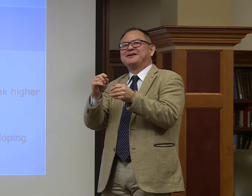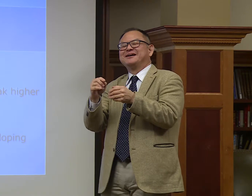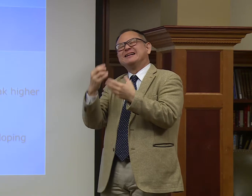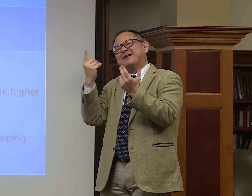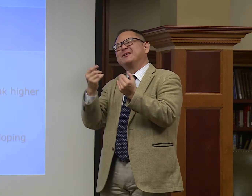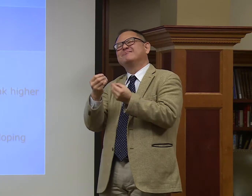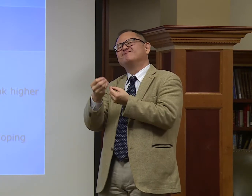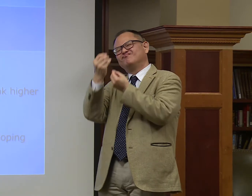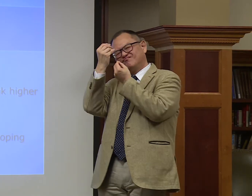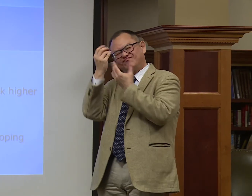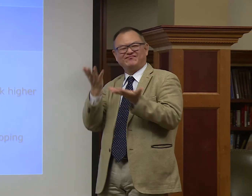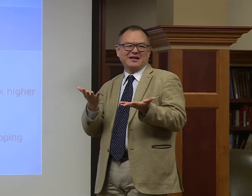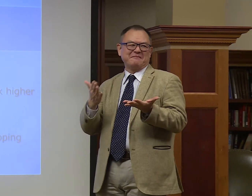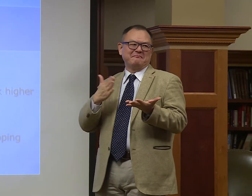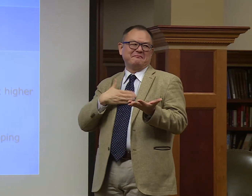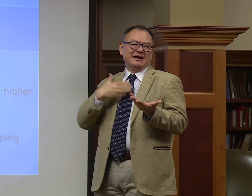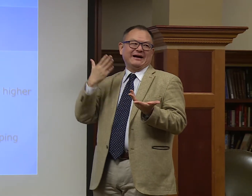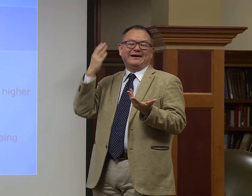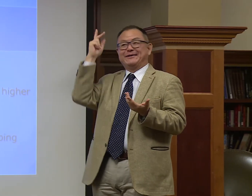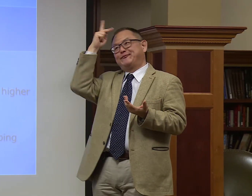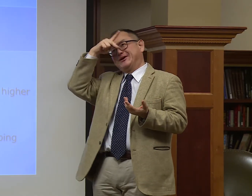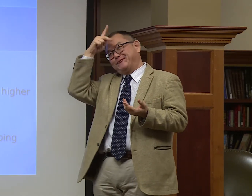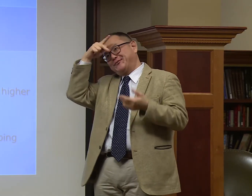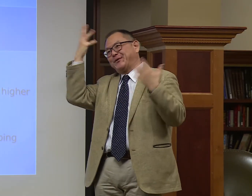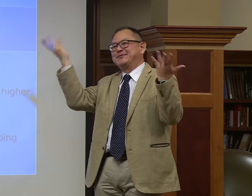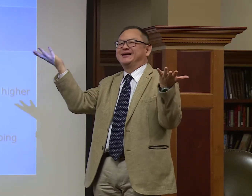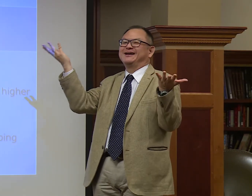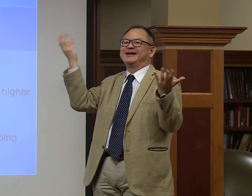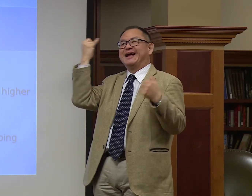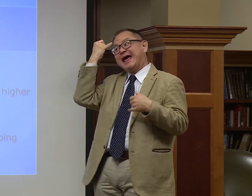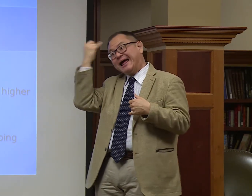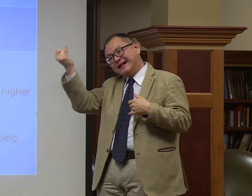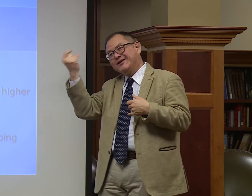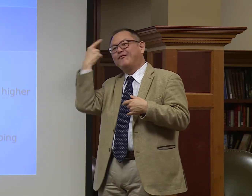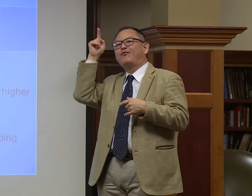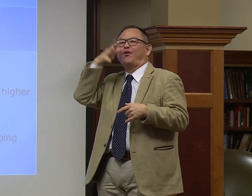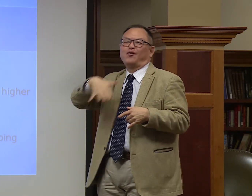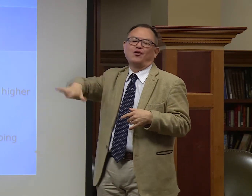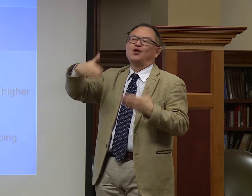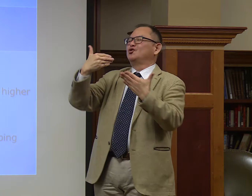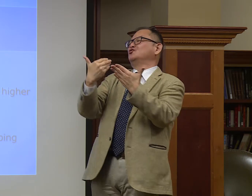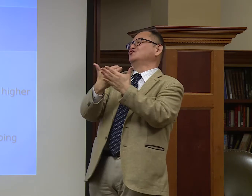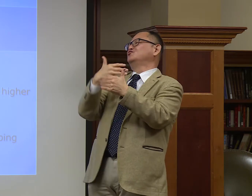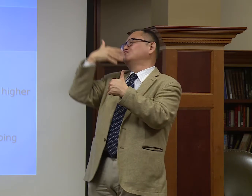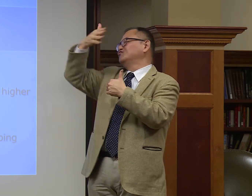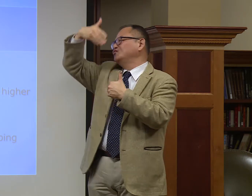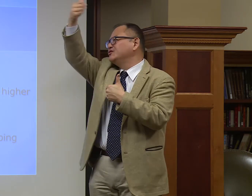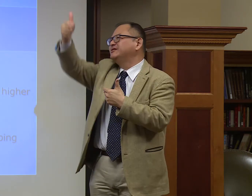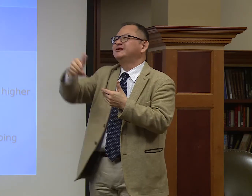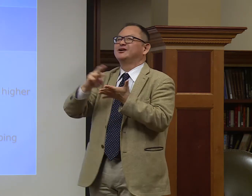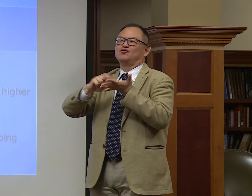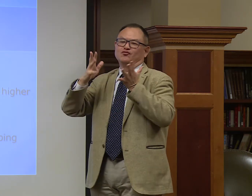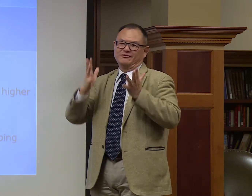I guess this is some of my philosophy for new researchers, for some of you